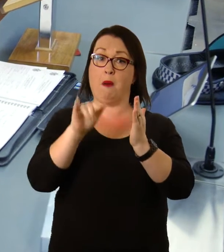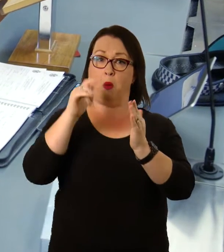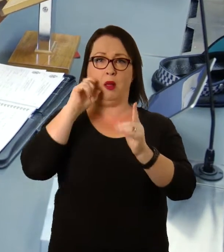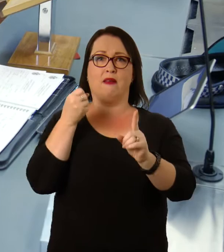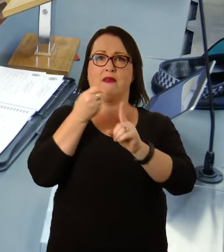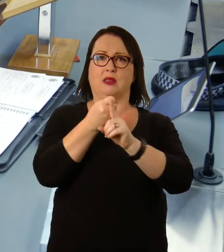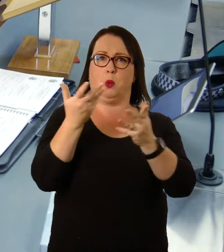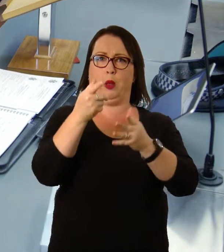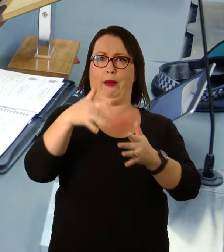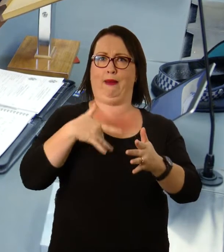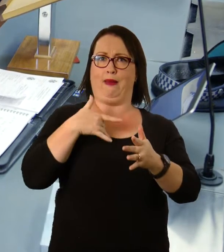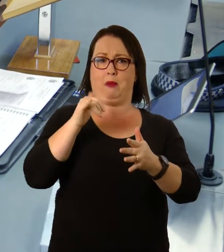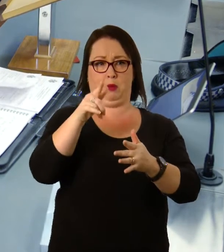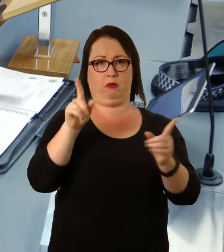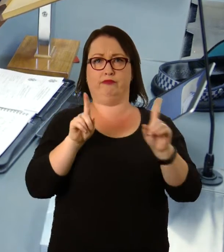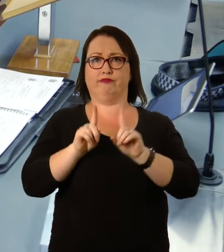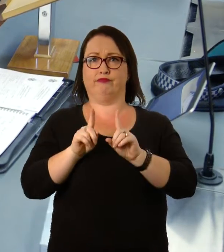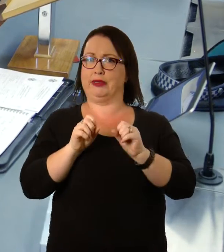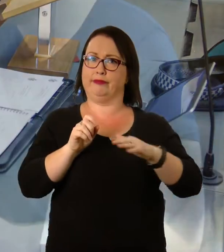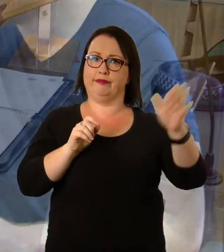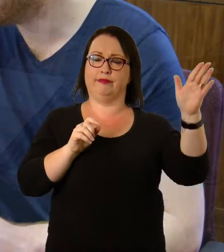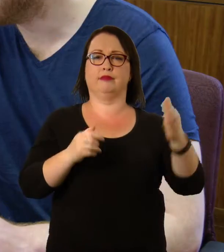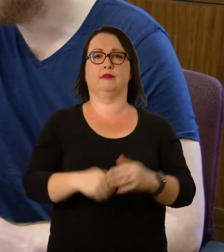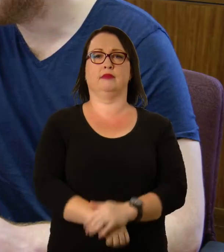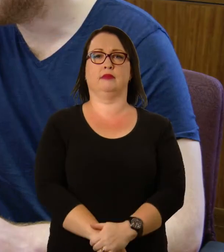your living situation with the Aggrieved.